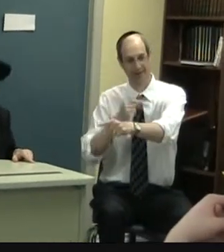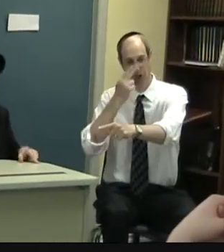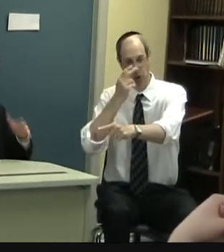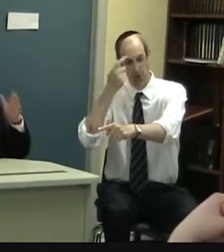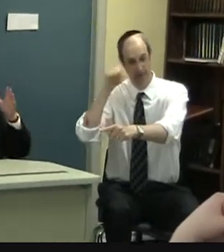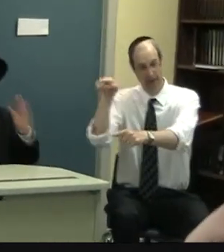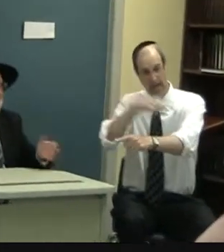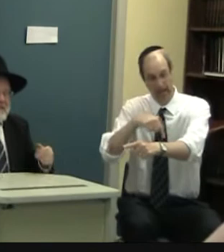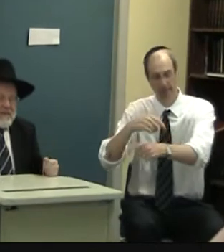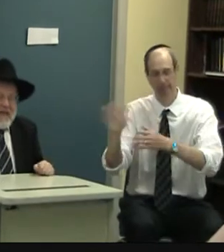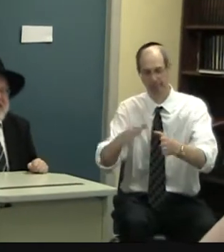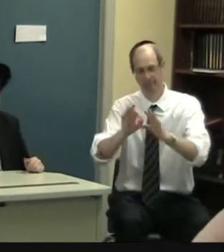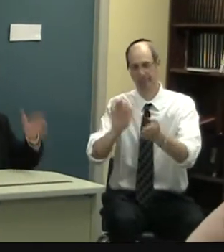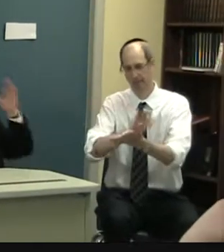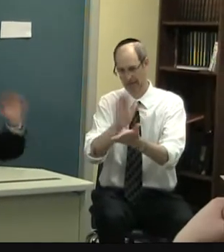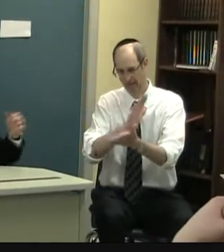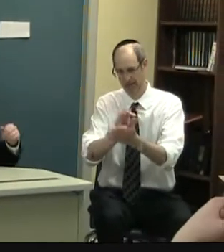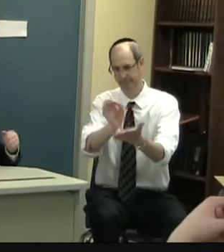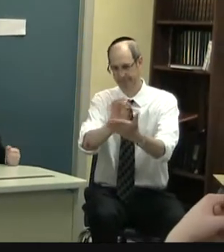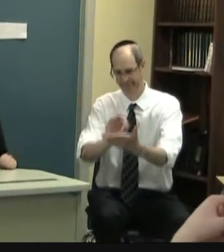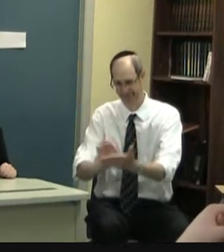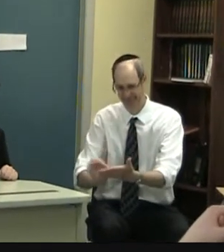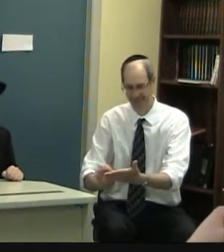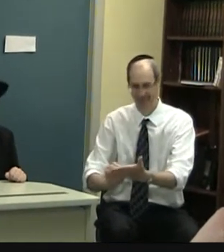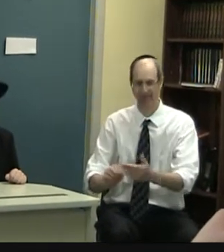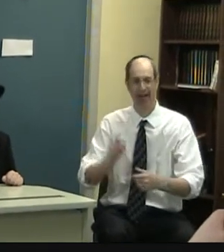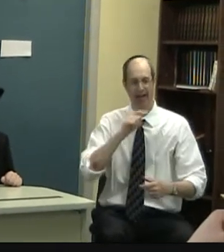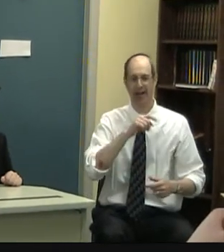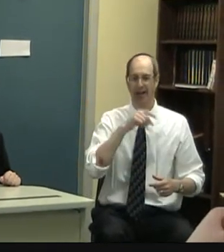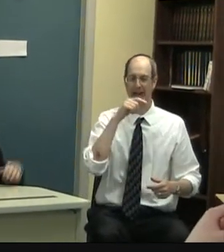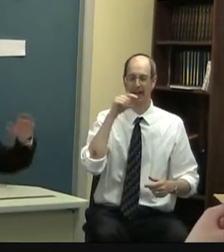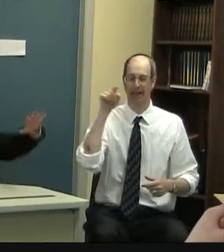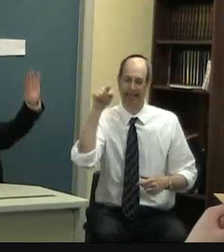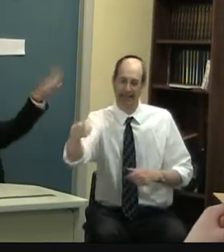they prepare a document yankel sh merrill is sending his selling asylum haba to schlemazel x